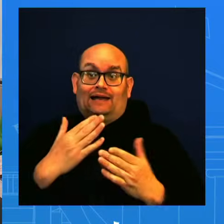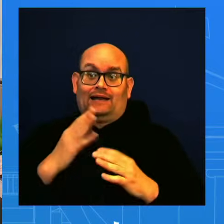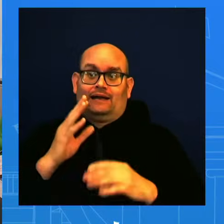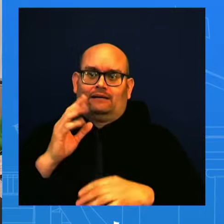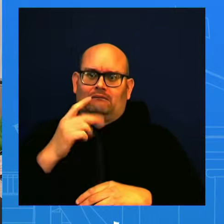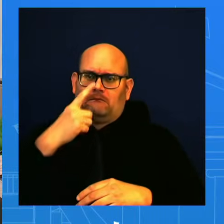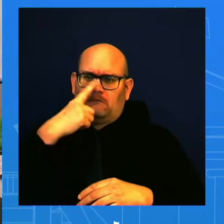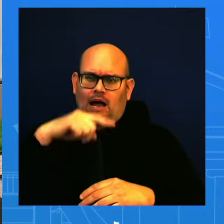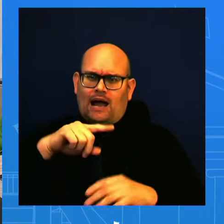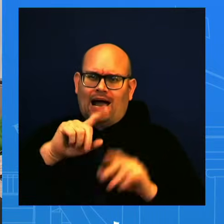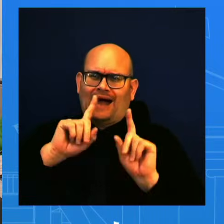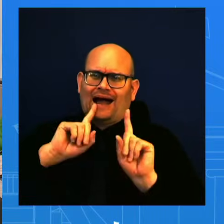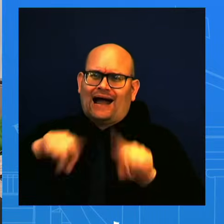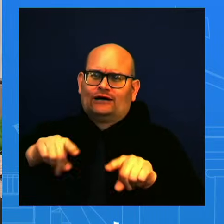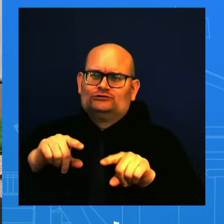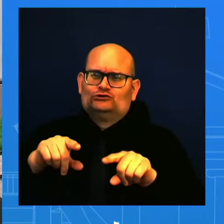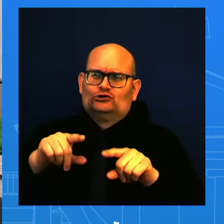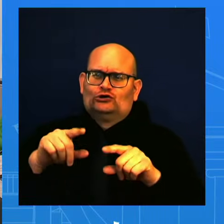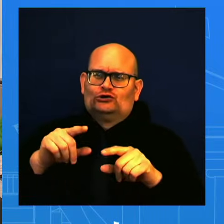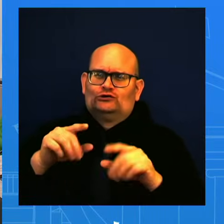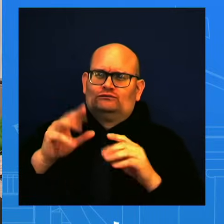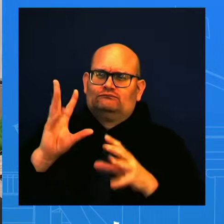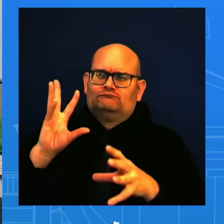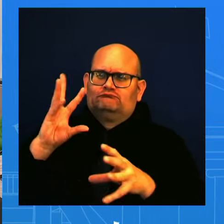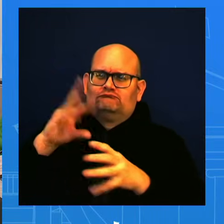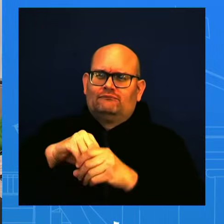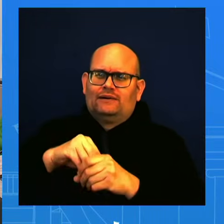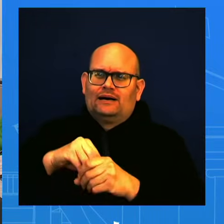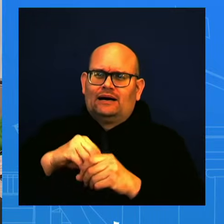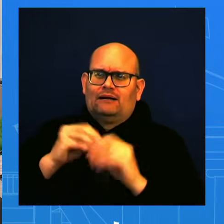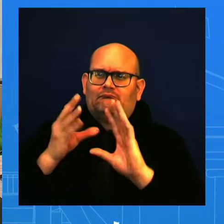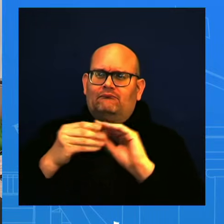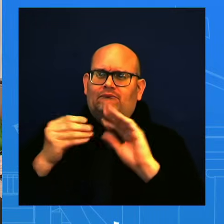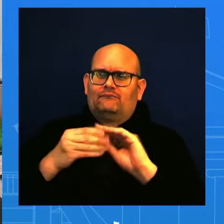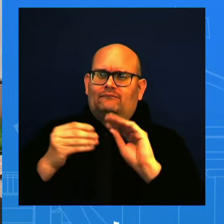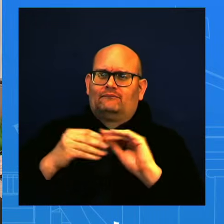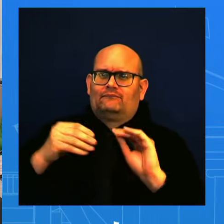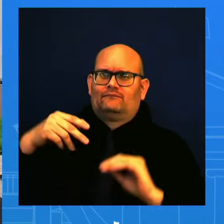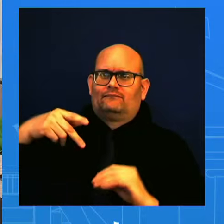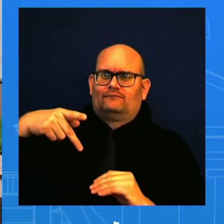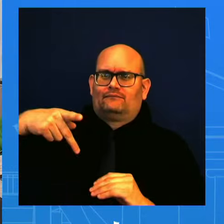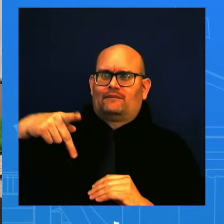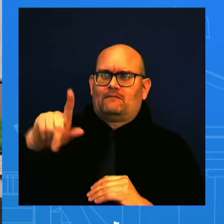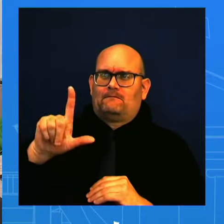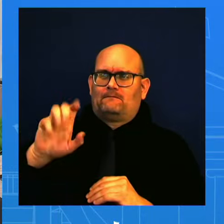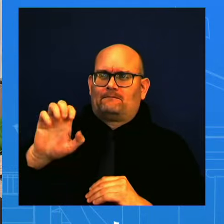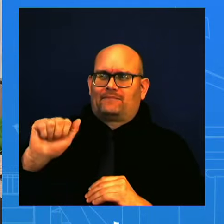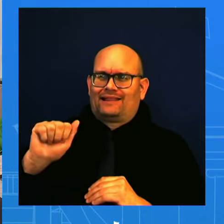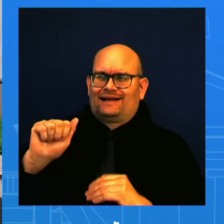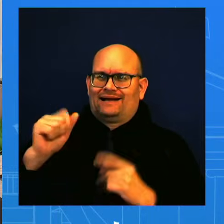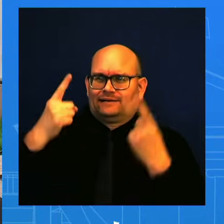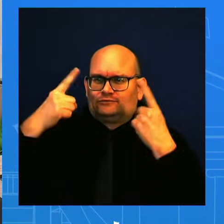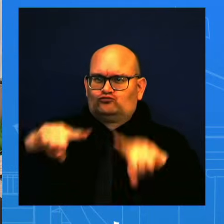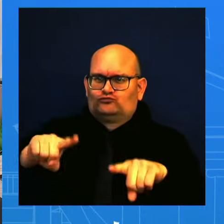The Press: What's the federal government doing about that? Ms. Jean-Pierre: So, we want to take a moment to remember the 102 individuals whose lives were lost